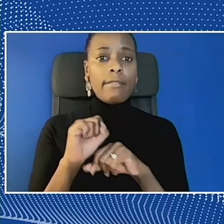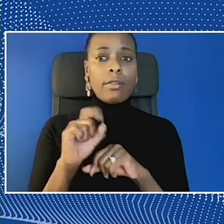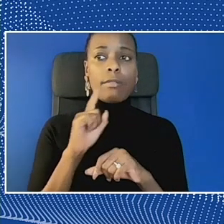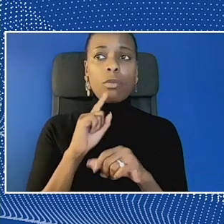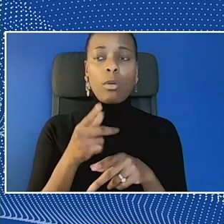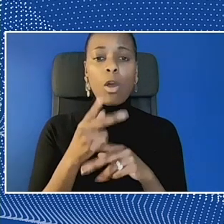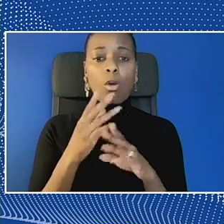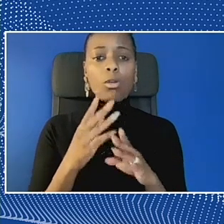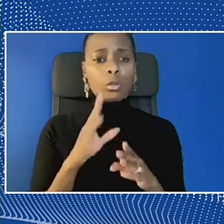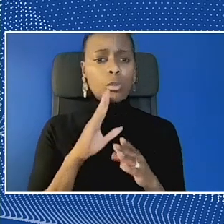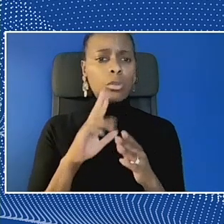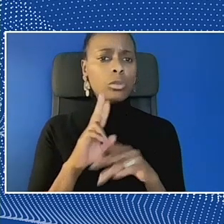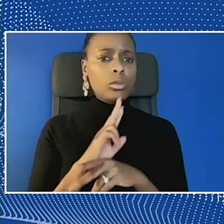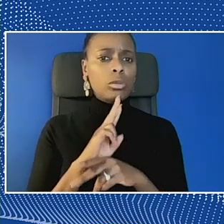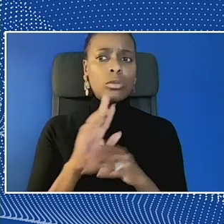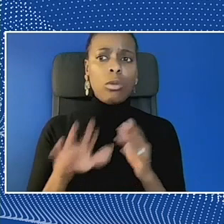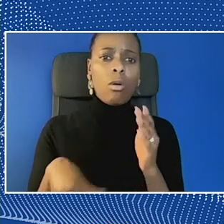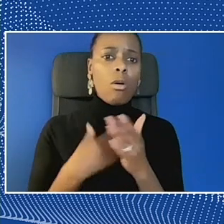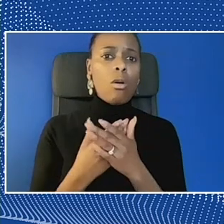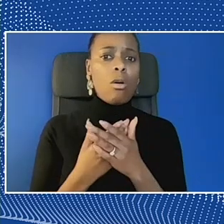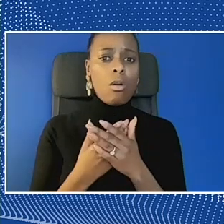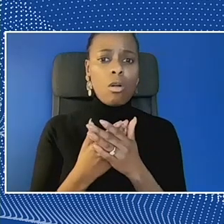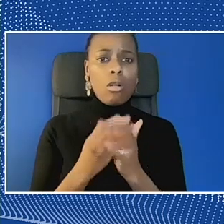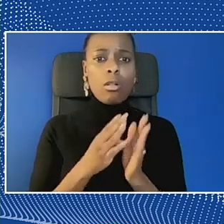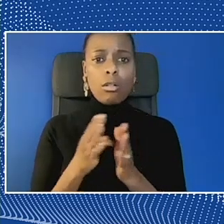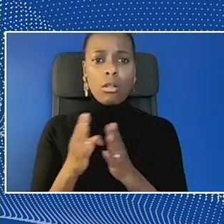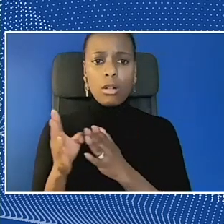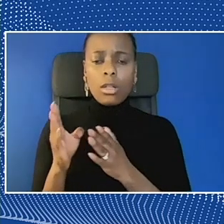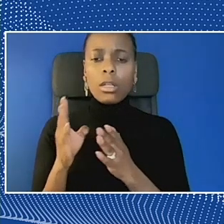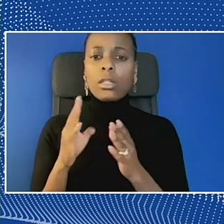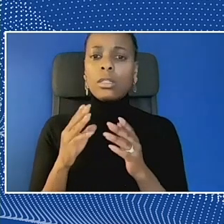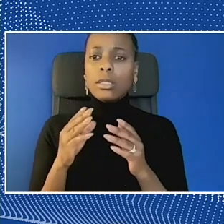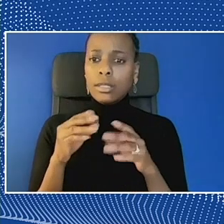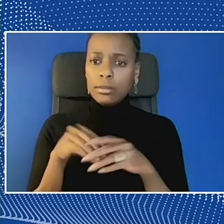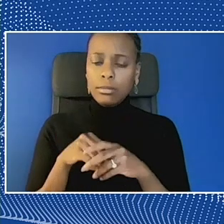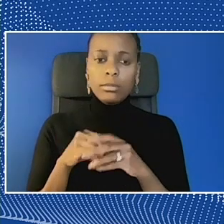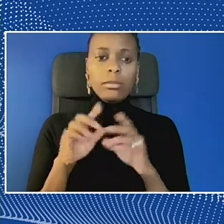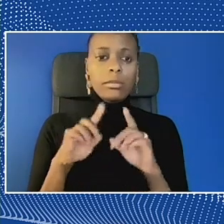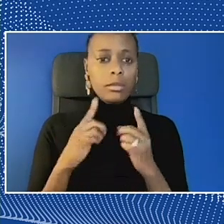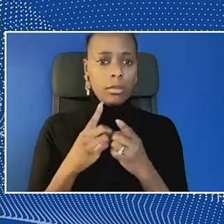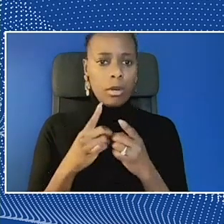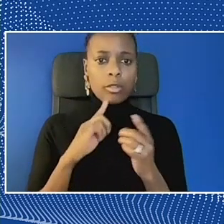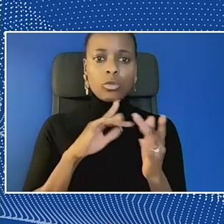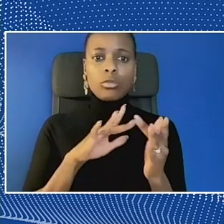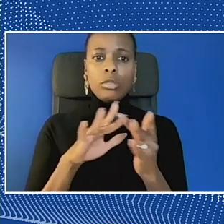those mechanisms across the Department to reach these borrowers that are experiencing hardship.